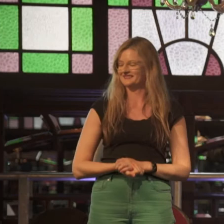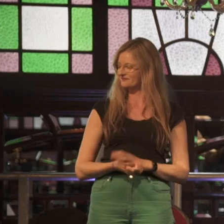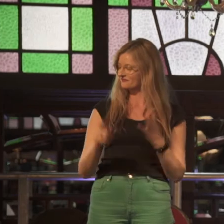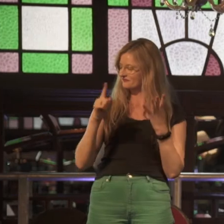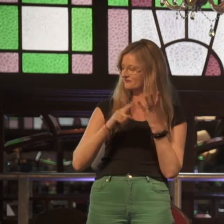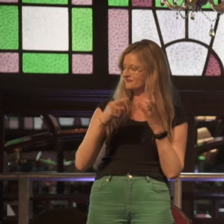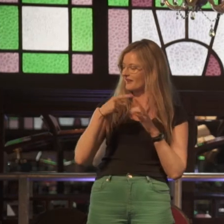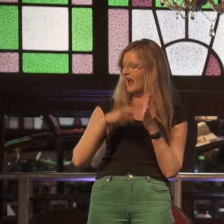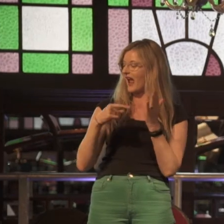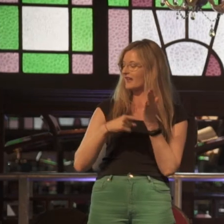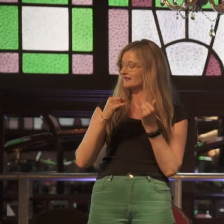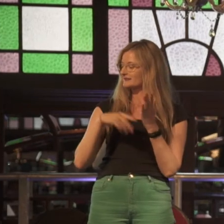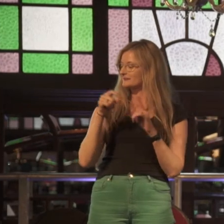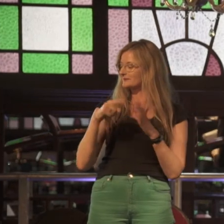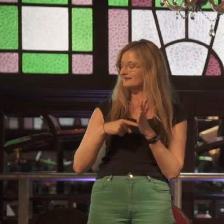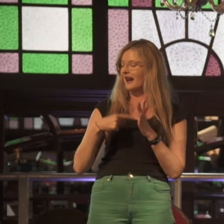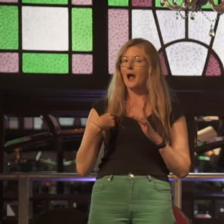Eliott Simpson: (A)Sexy and I Know It